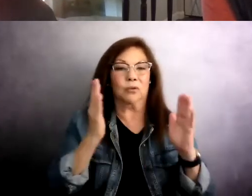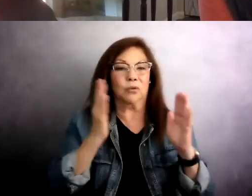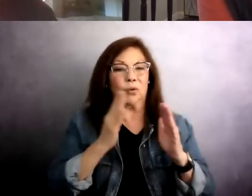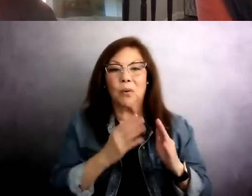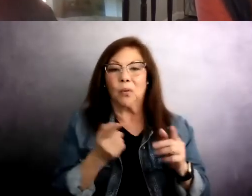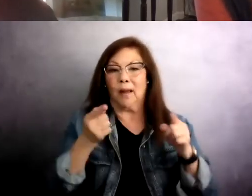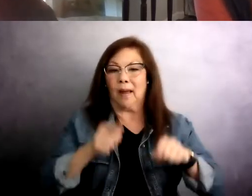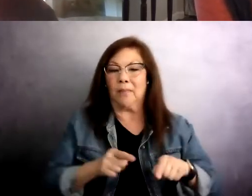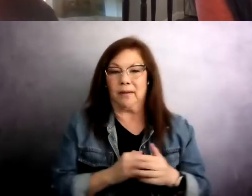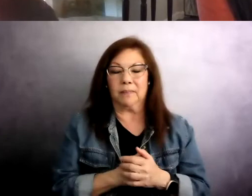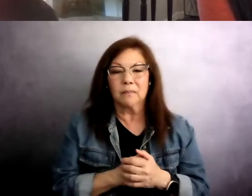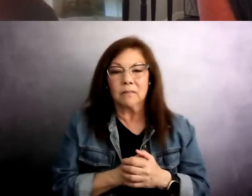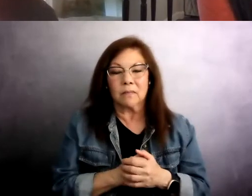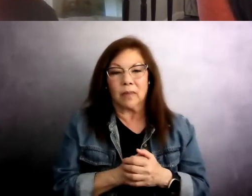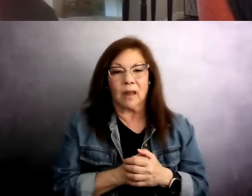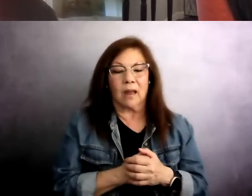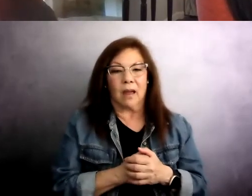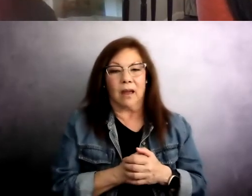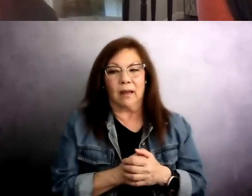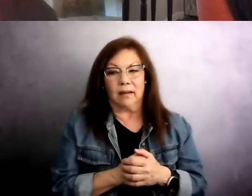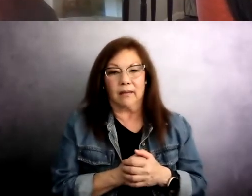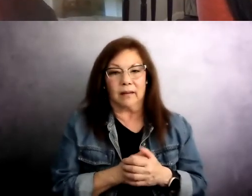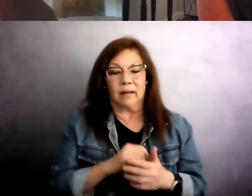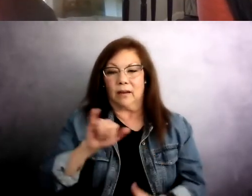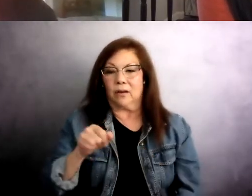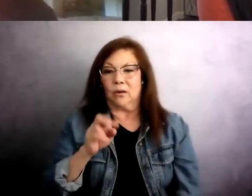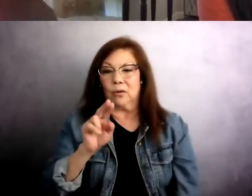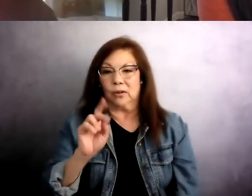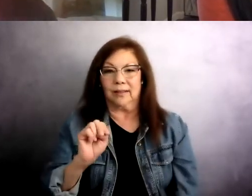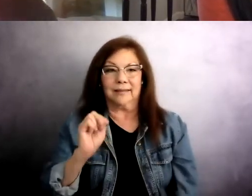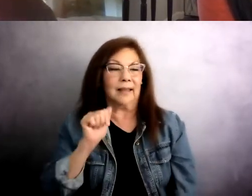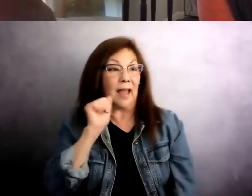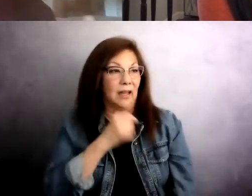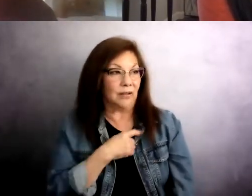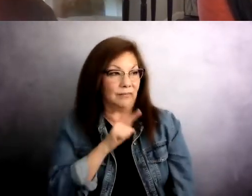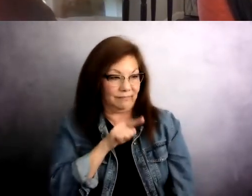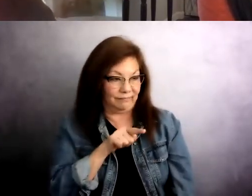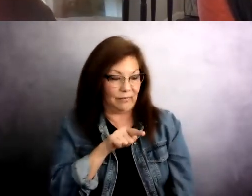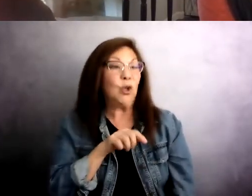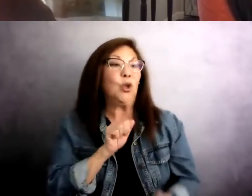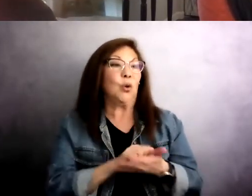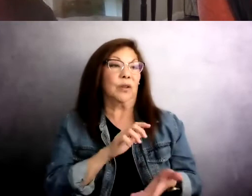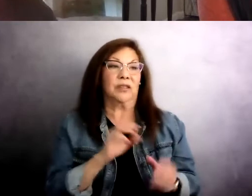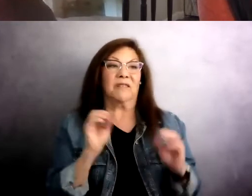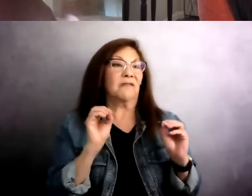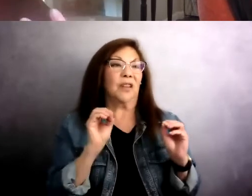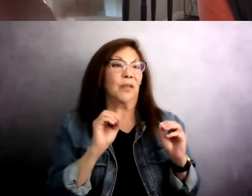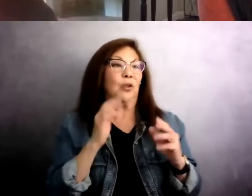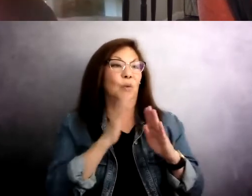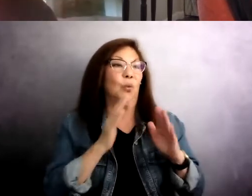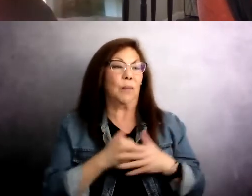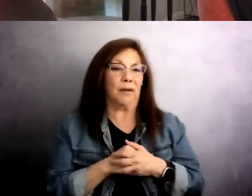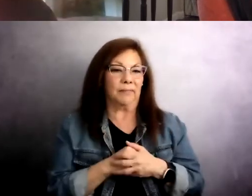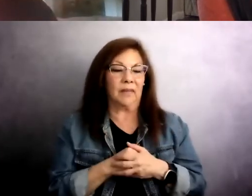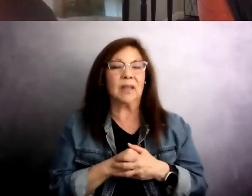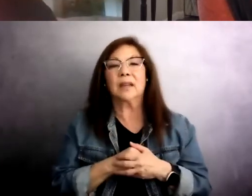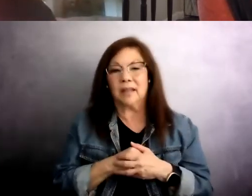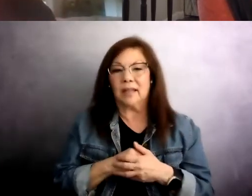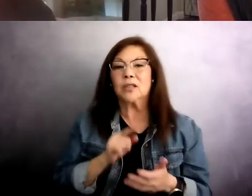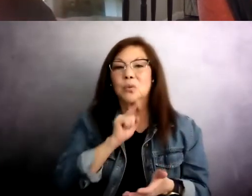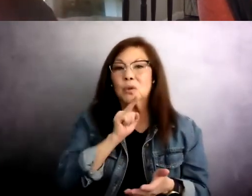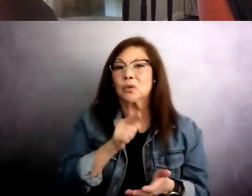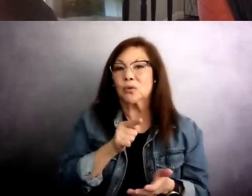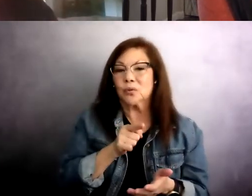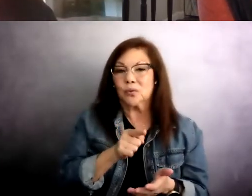And as Jordan and puts it, you are rich dear. That is some of the put something that also